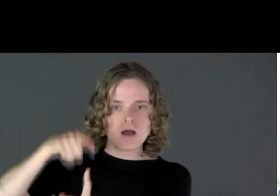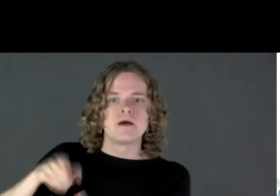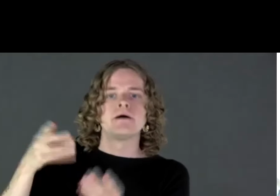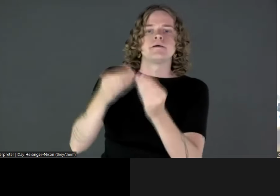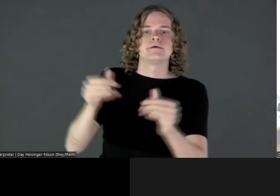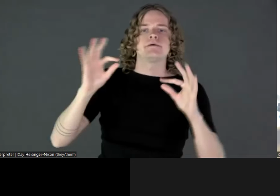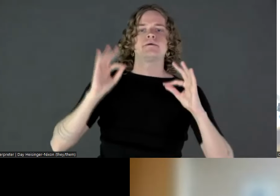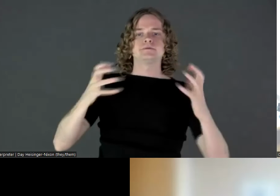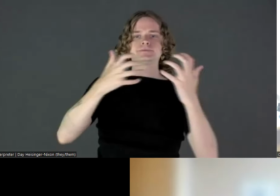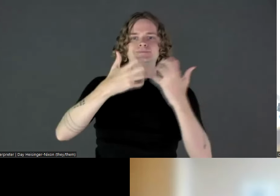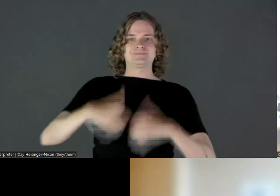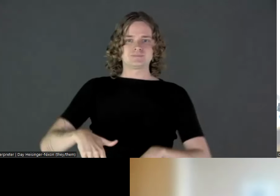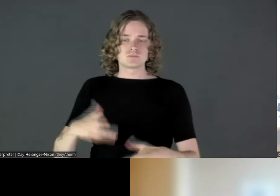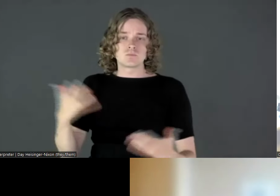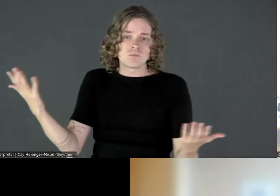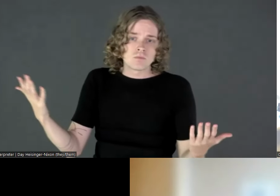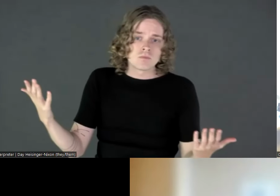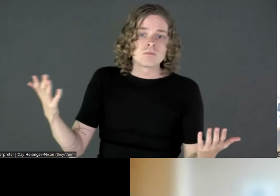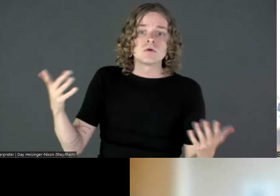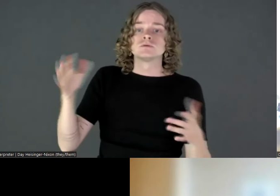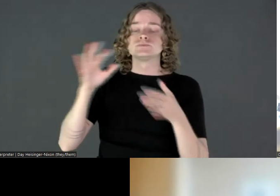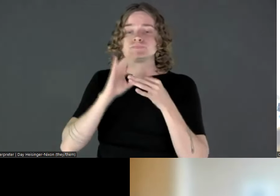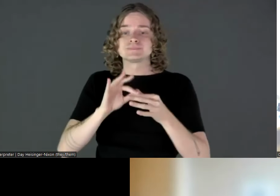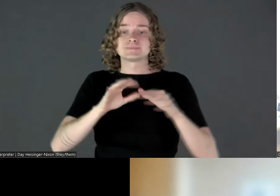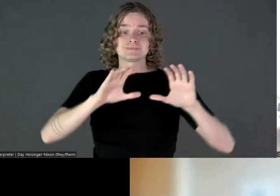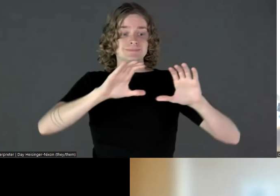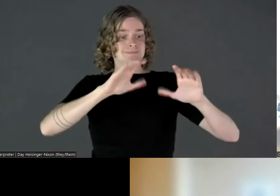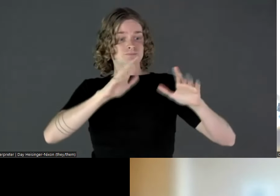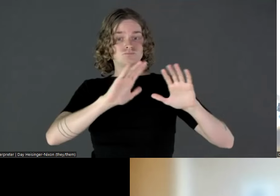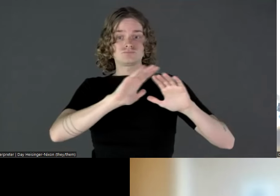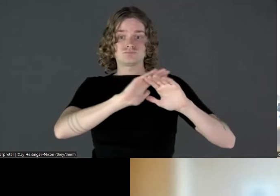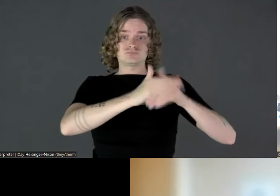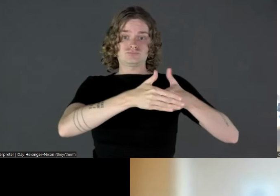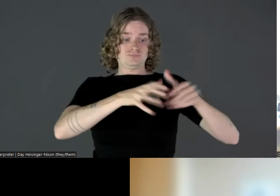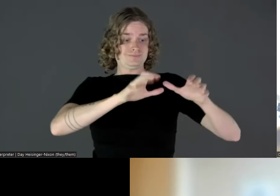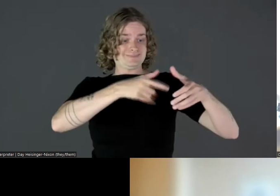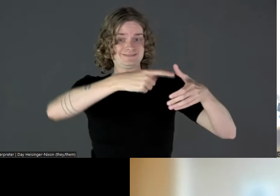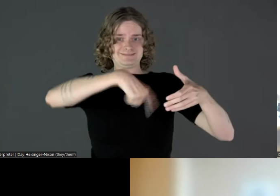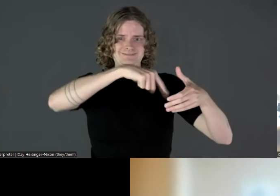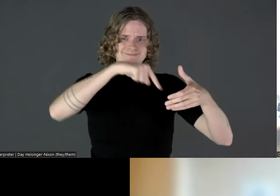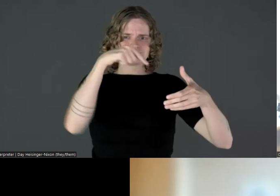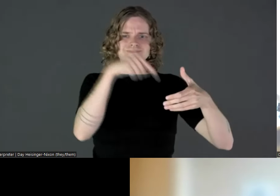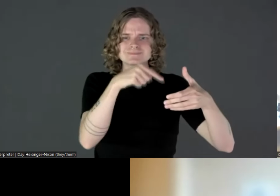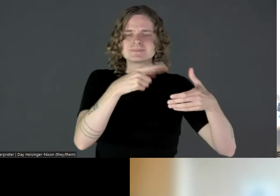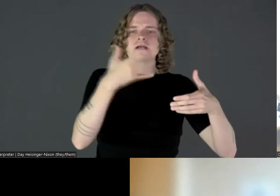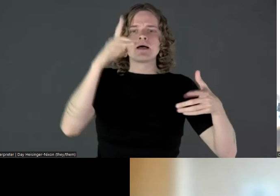and be part of the decision making processes that effect, you know, effect them and OPDs.